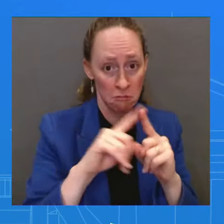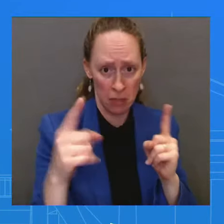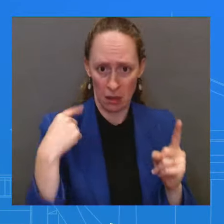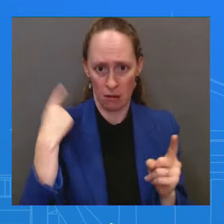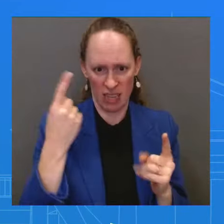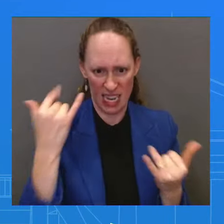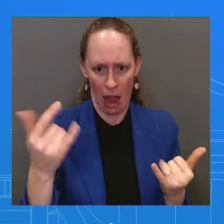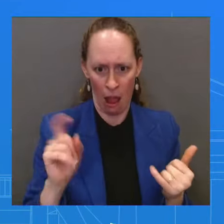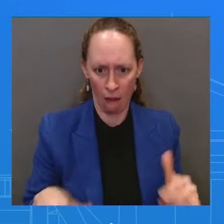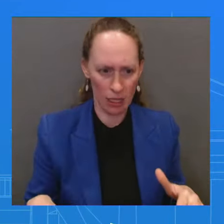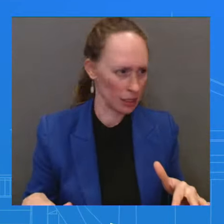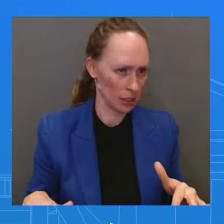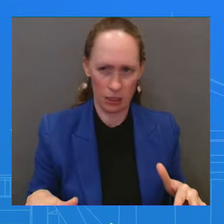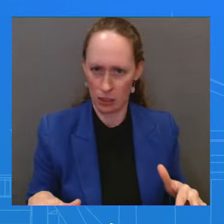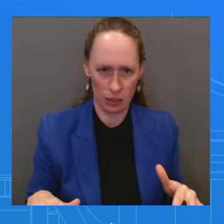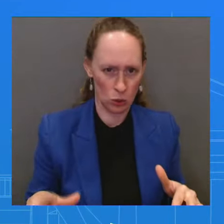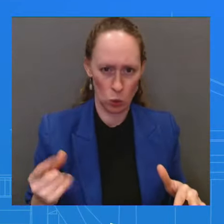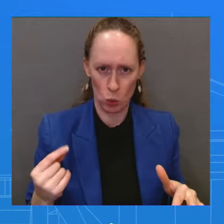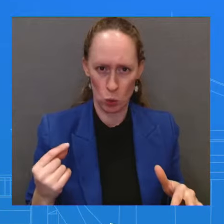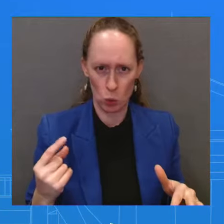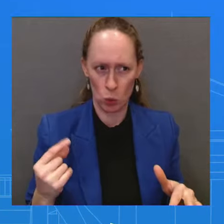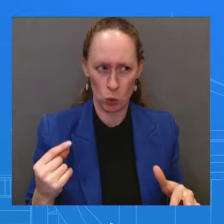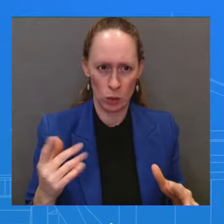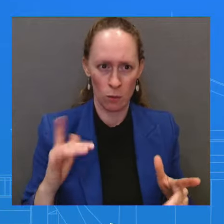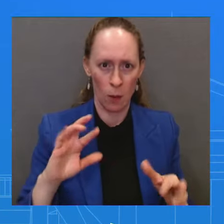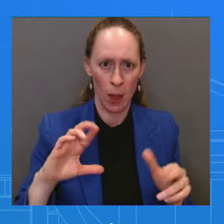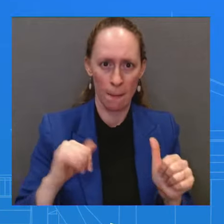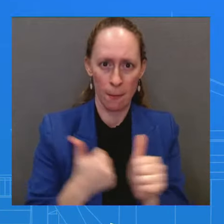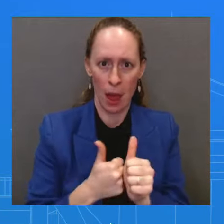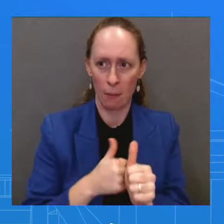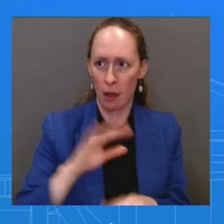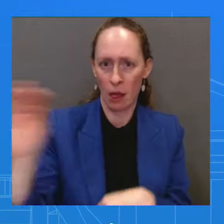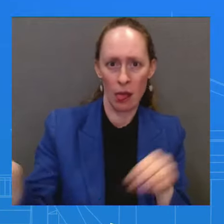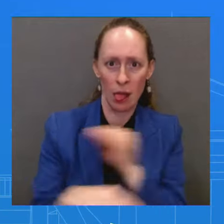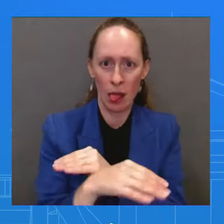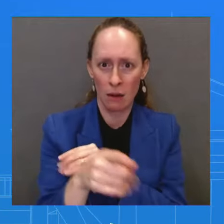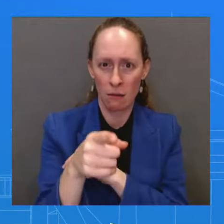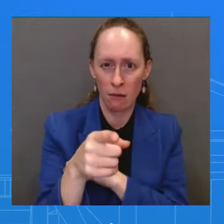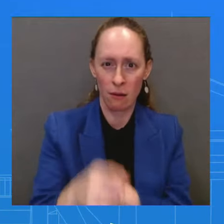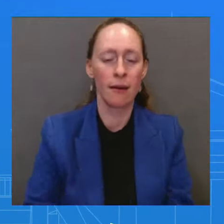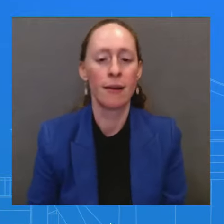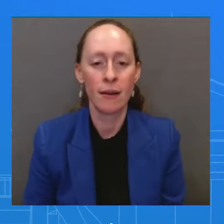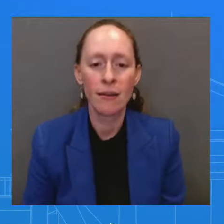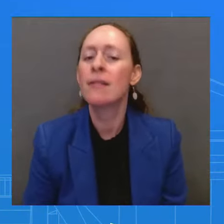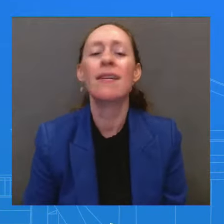go beyond what the President said. The Press: Right. And in the absence of a Speaker, I'm just wondering, broadly,